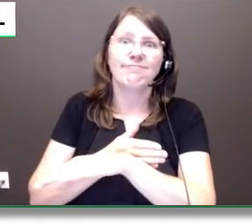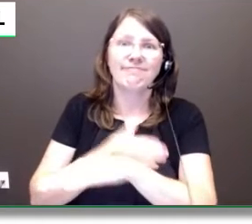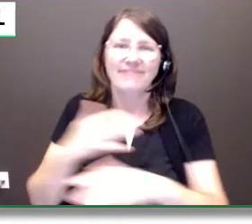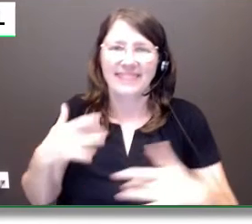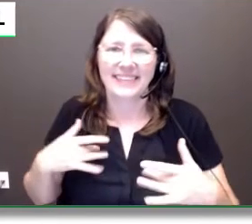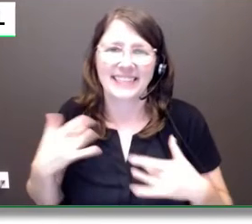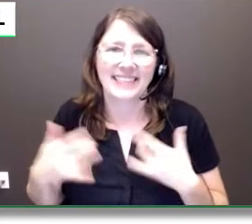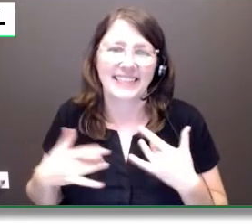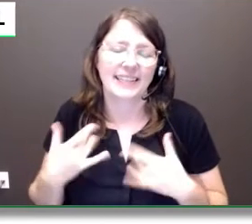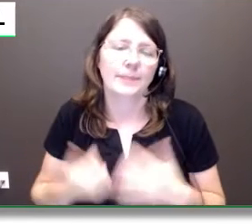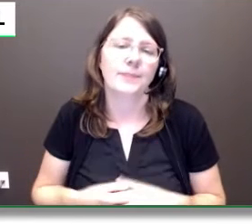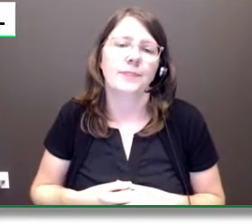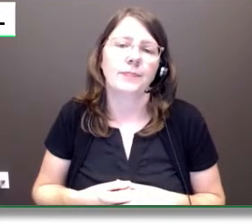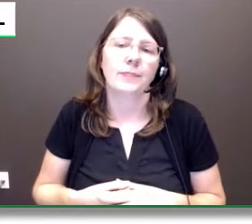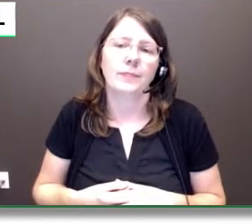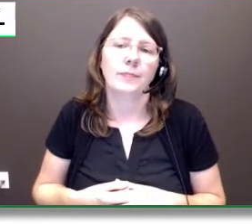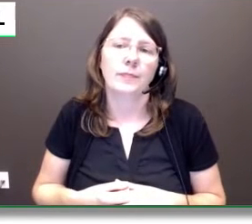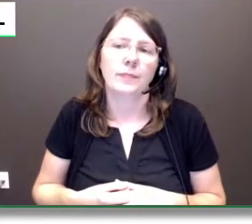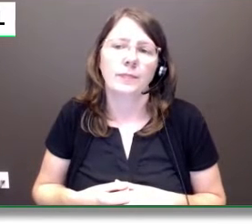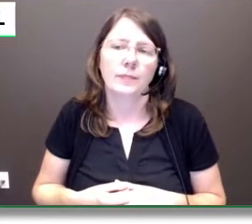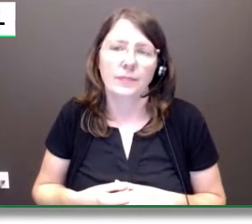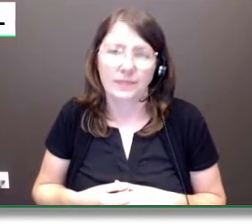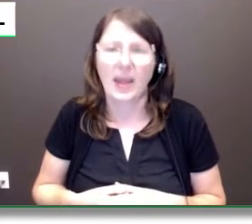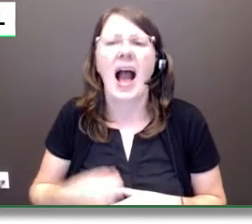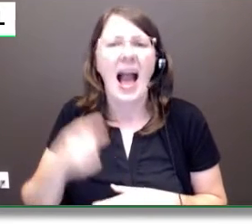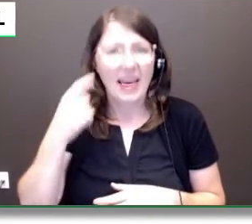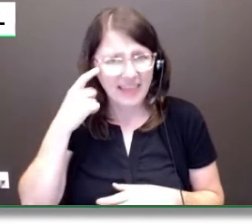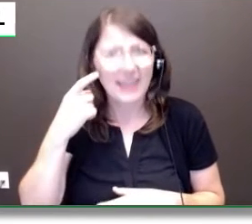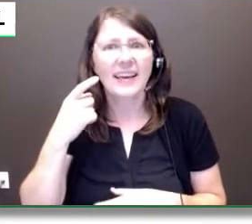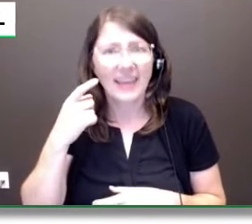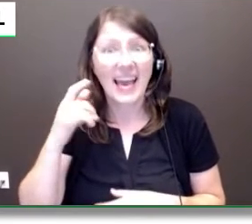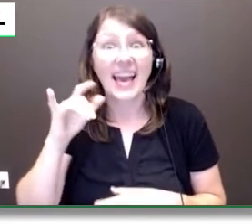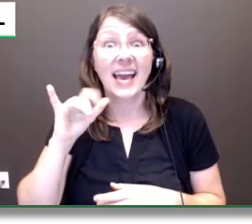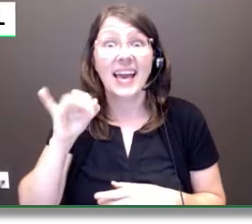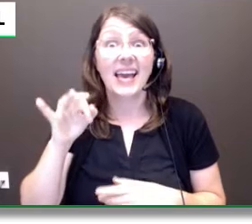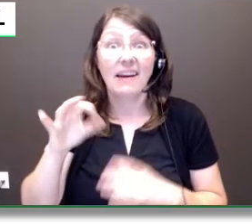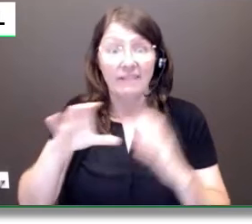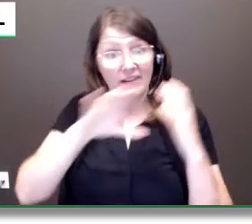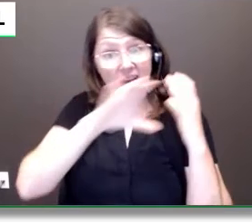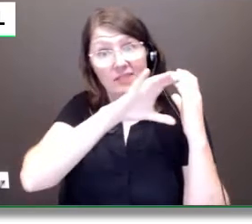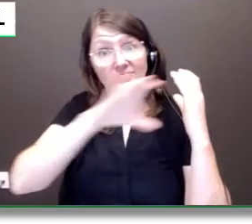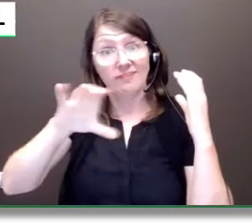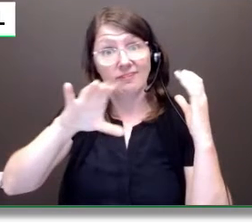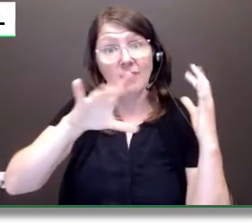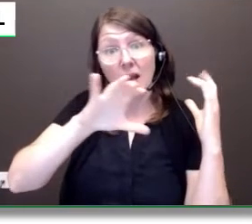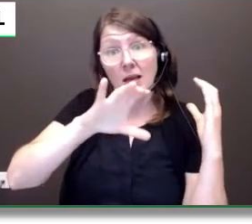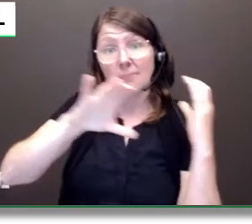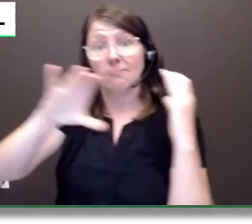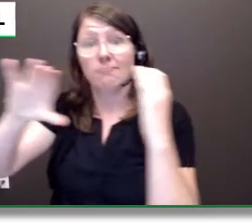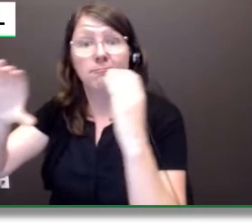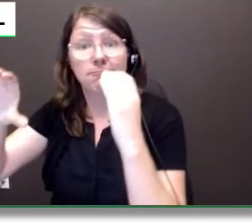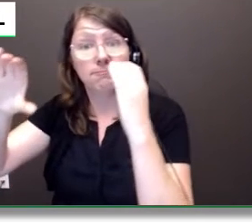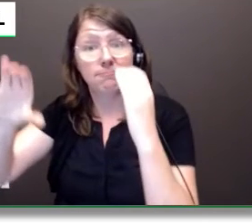Uh mobile units can be so useful up here um you know there's different kinds of